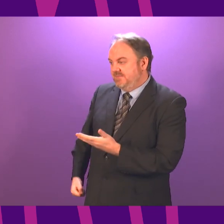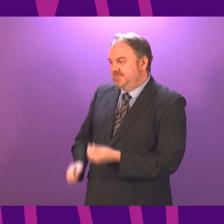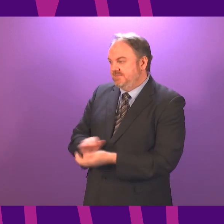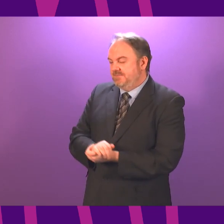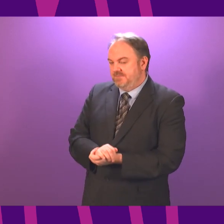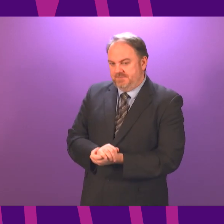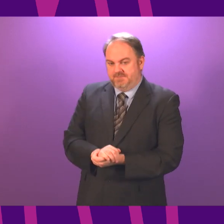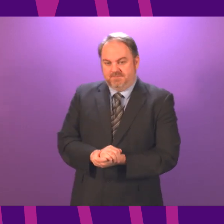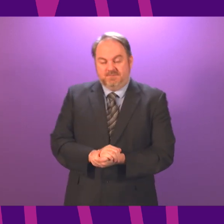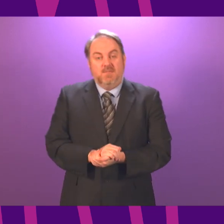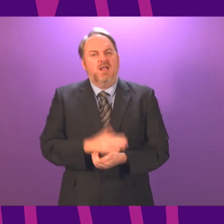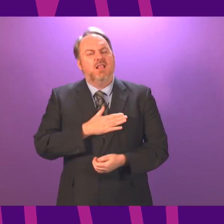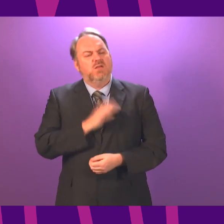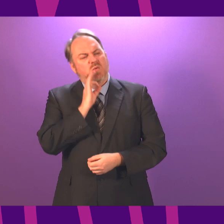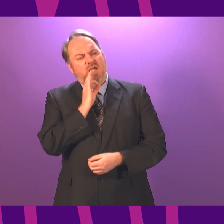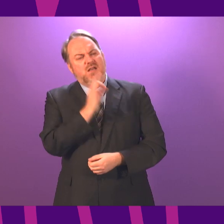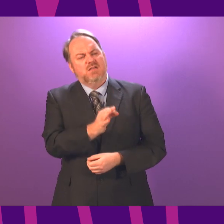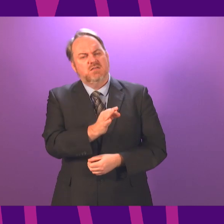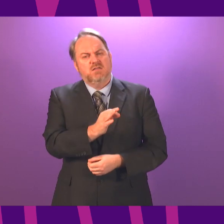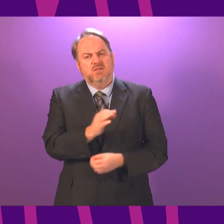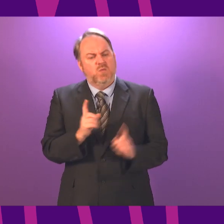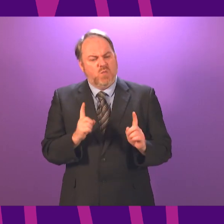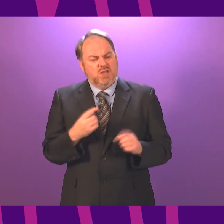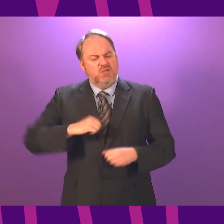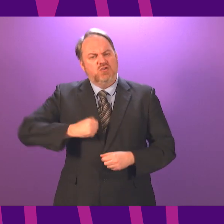To ask the First Minister what action the Scottish Government is taking